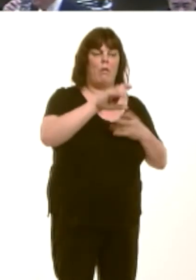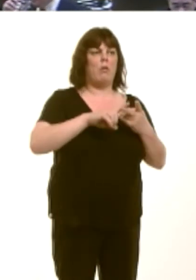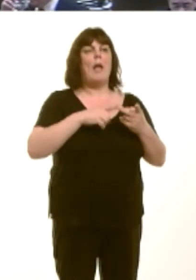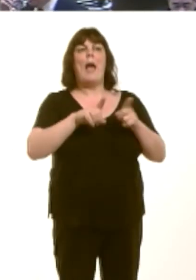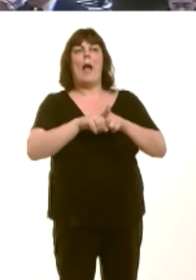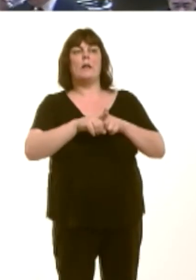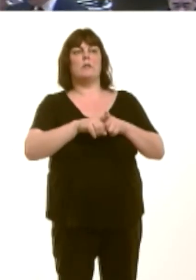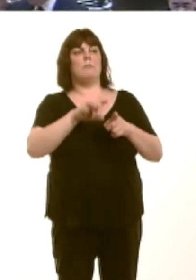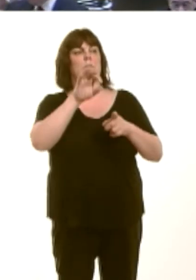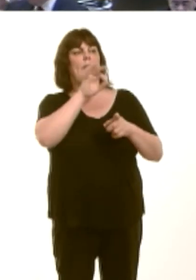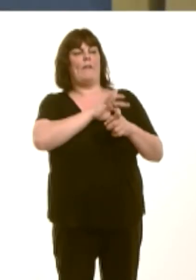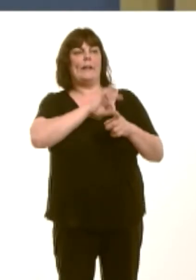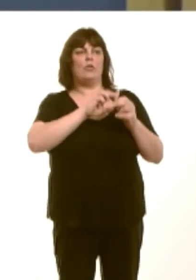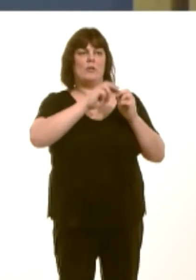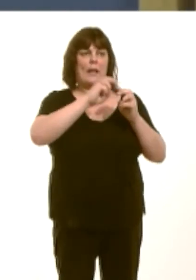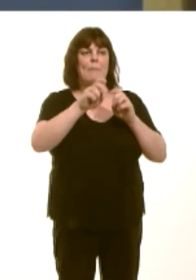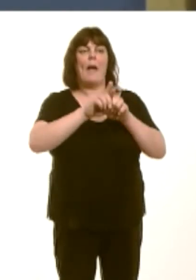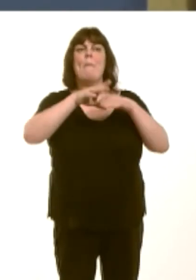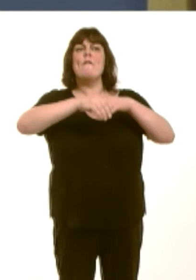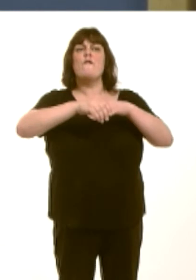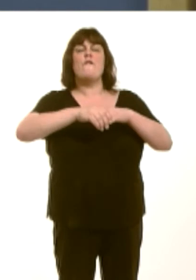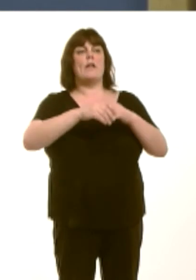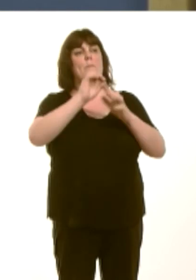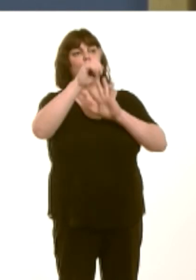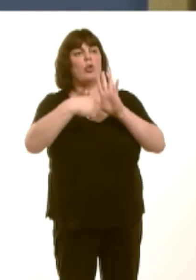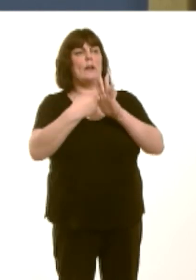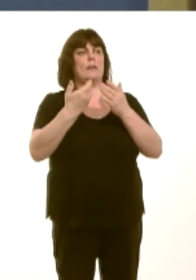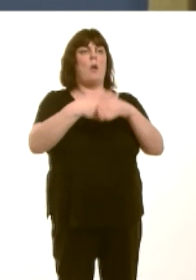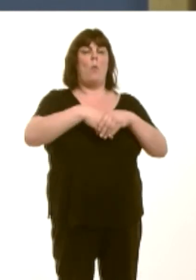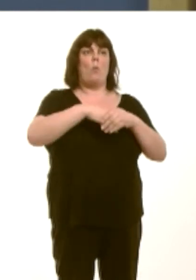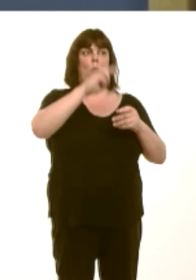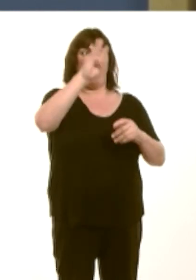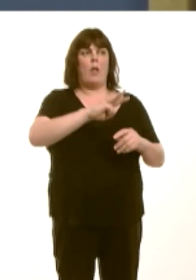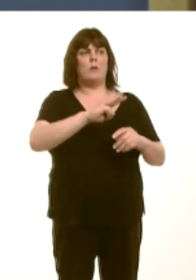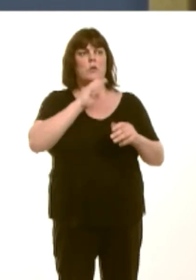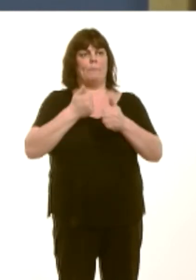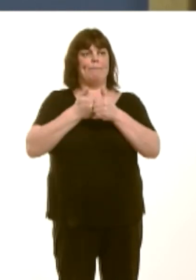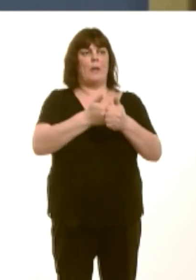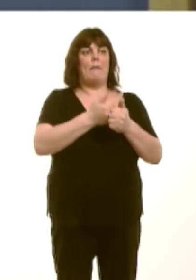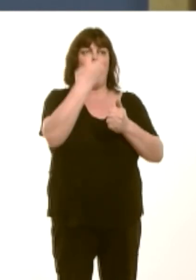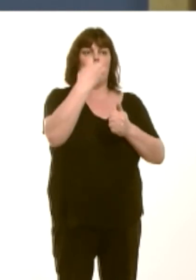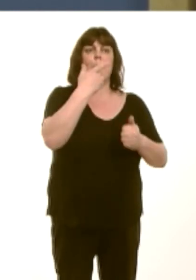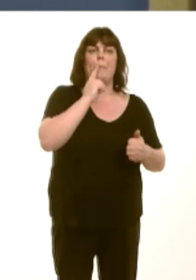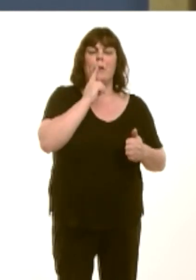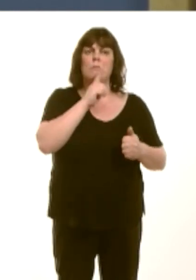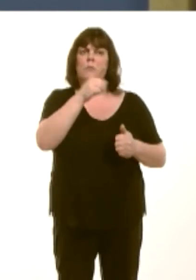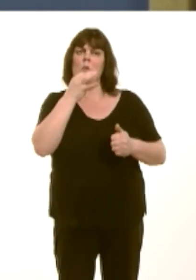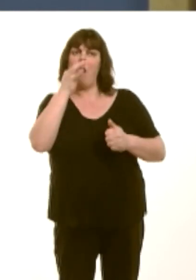as the befriending schemes in Wales, in dealing with loneliness in elderly people, what further plans does the Welsh Government have to reduce loneliness and isolation?